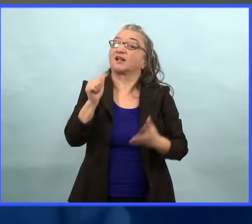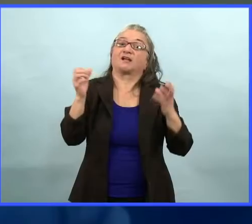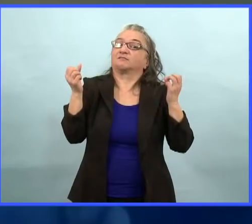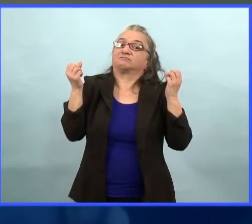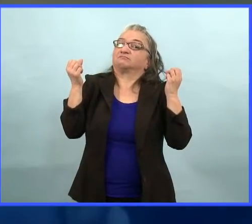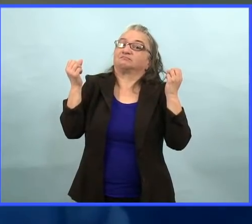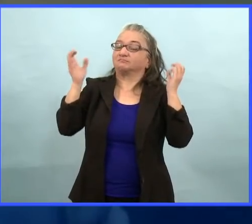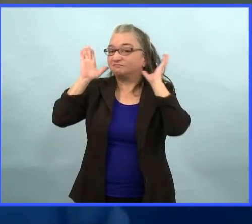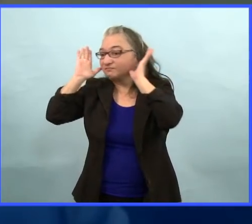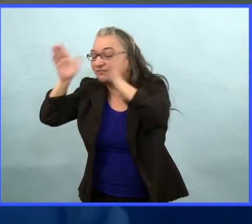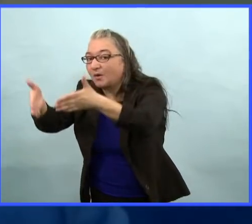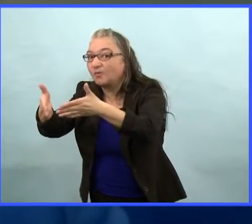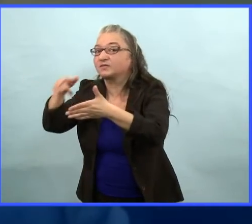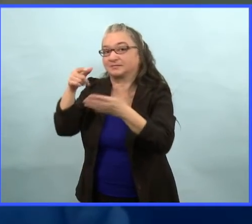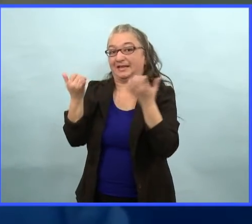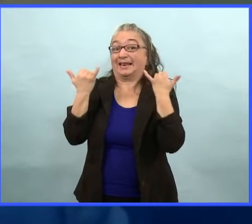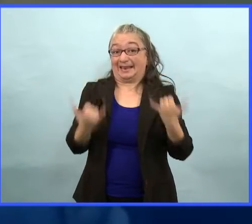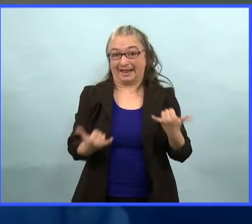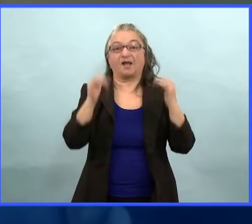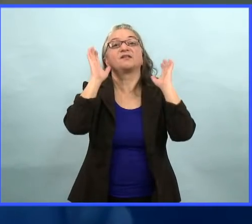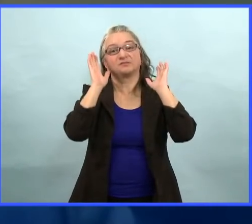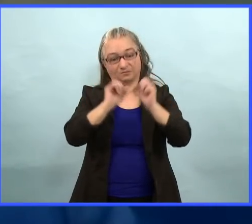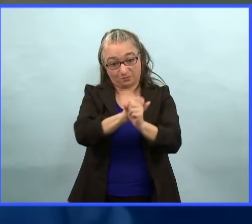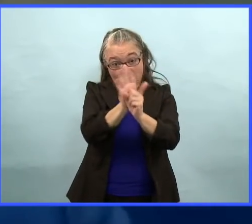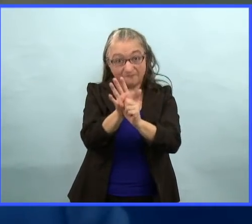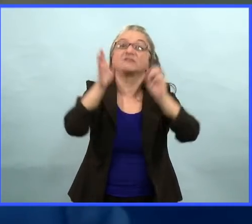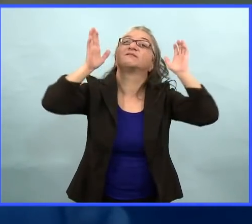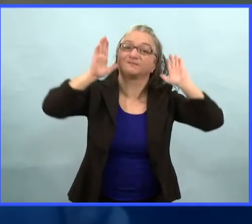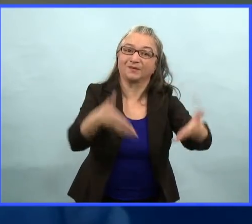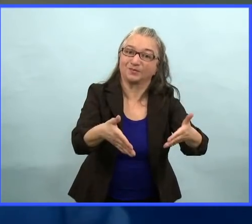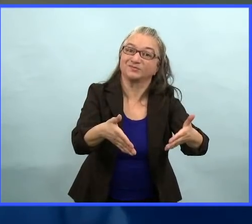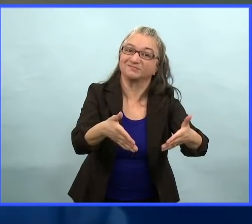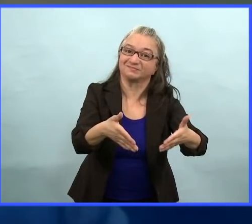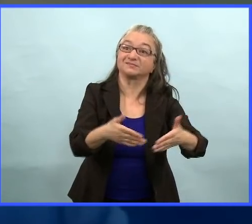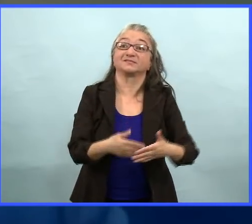ought to in terms of being able to operate the healthcare system as efficiently as possible